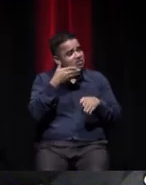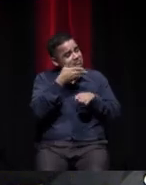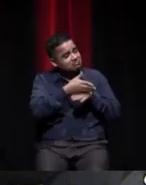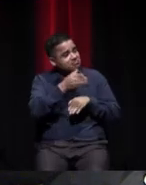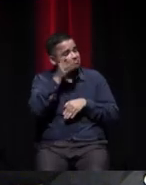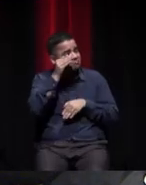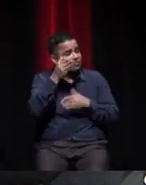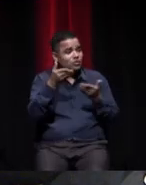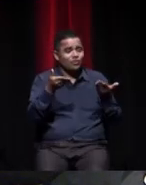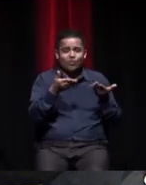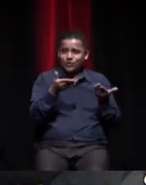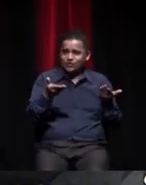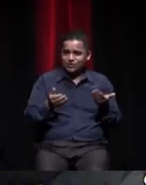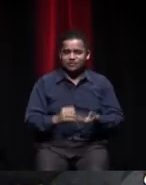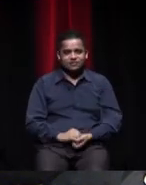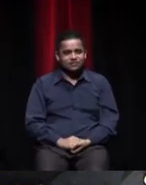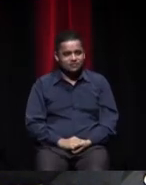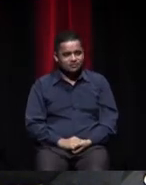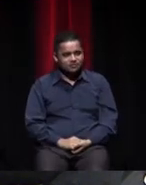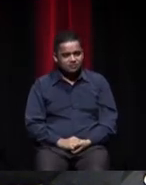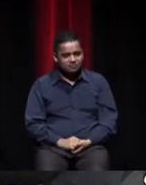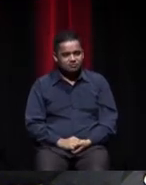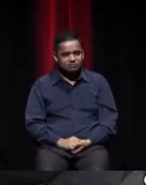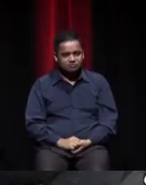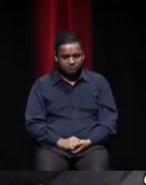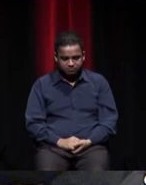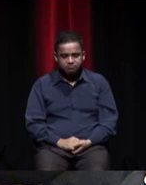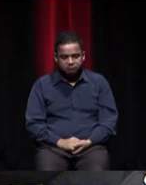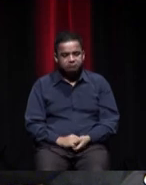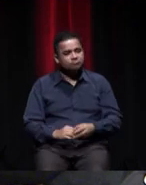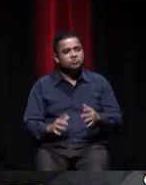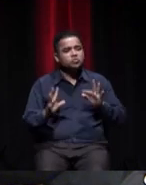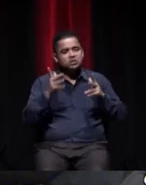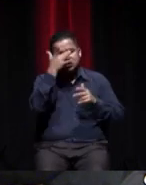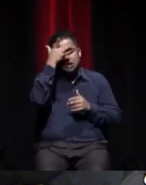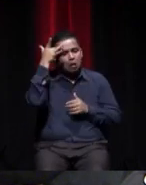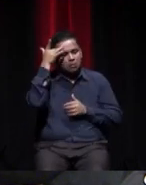Today, mostly everyone there has had to relearn